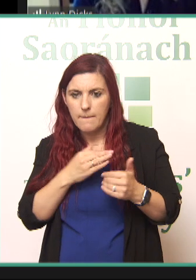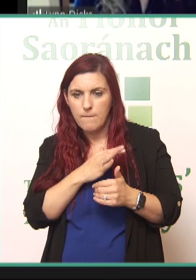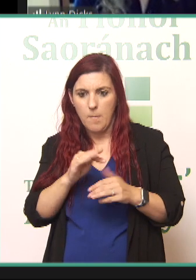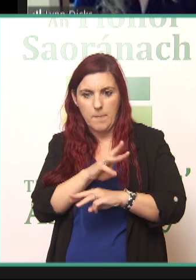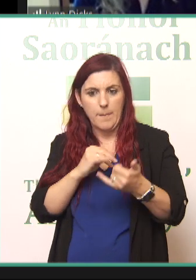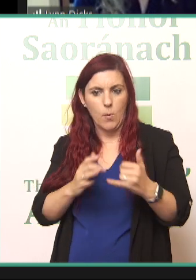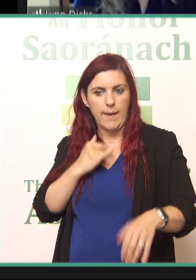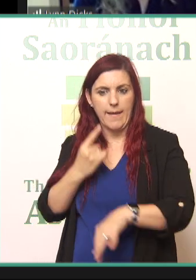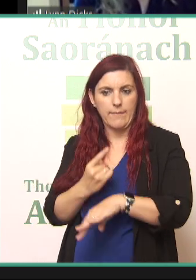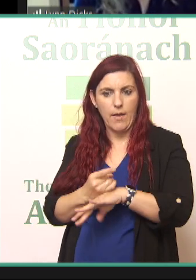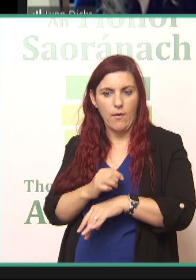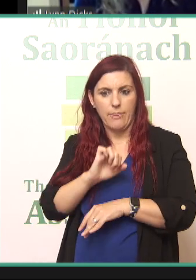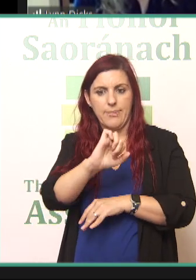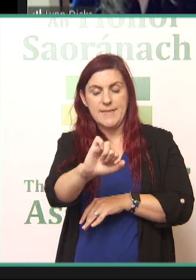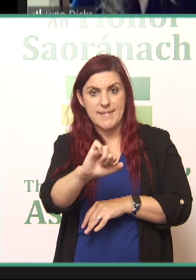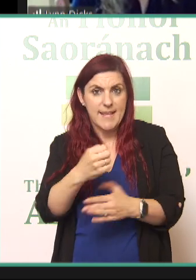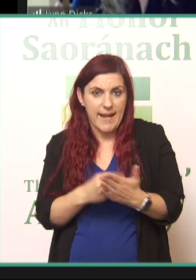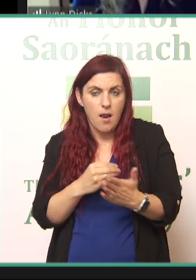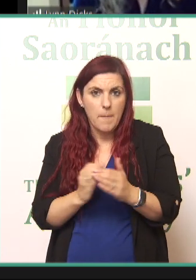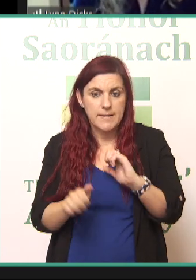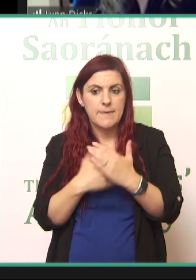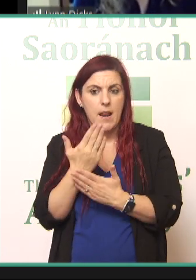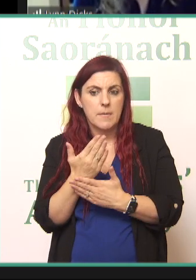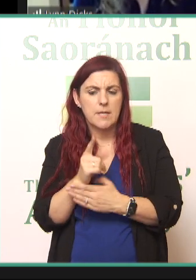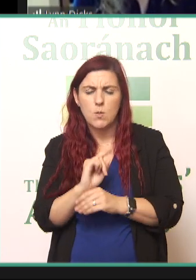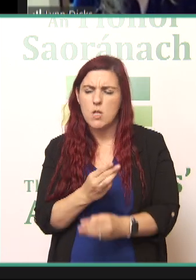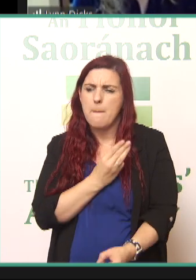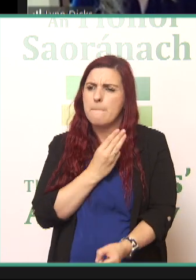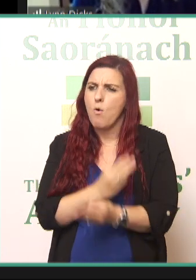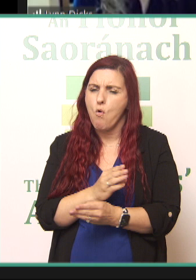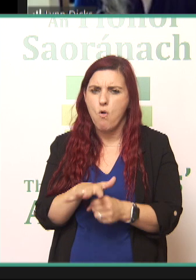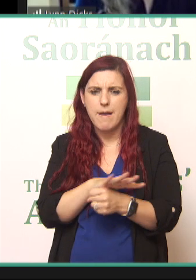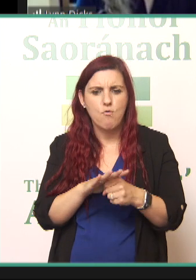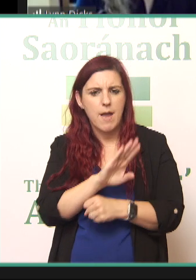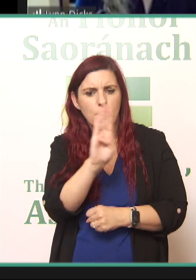this is a story of Economic Development this is a very poor region of Brazil they are benefiting